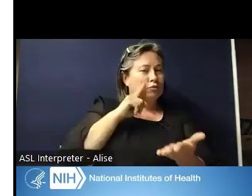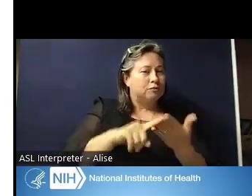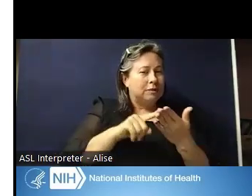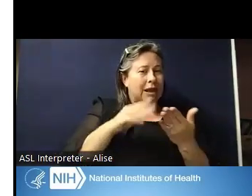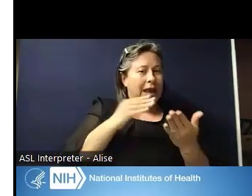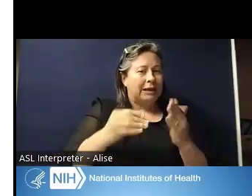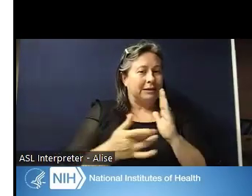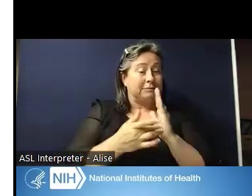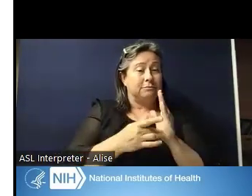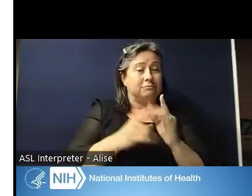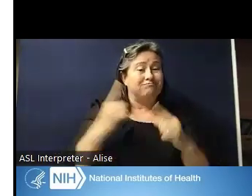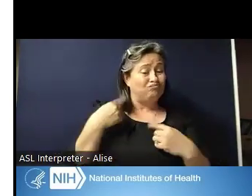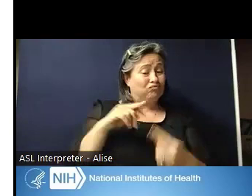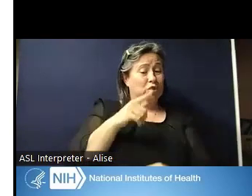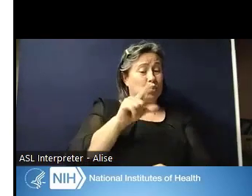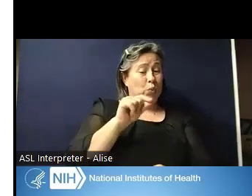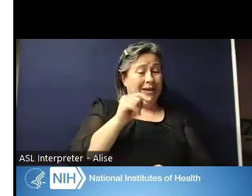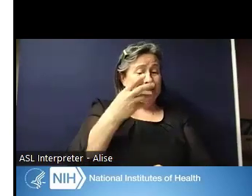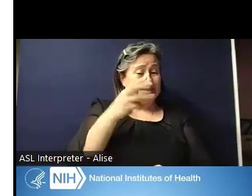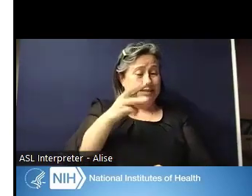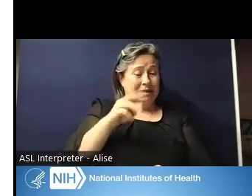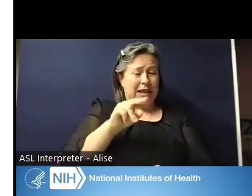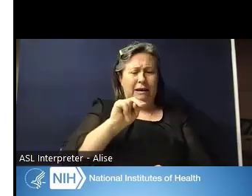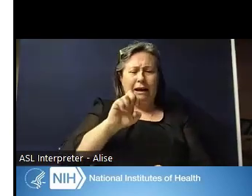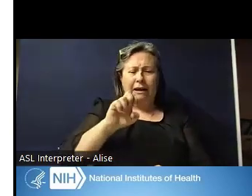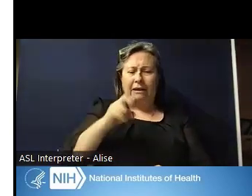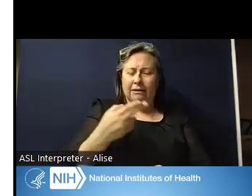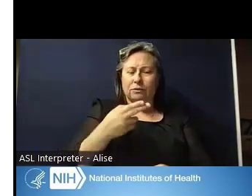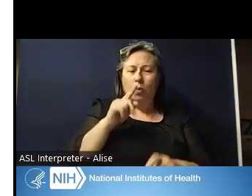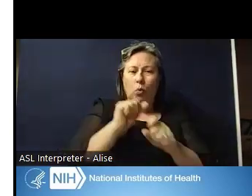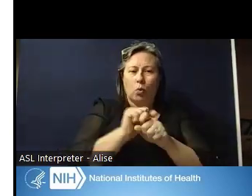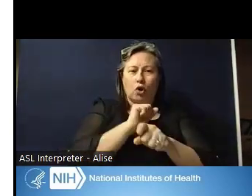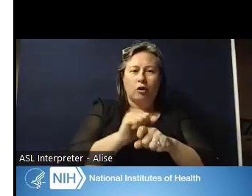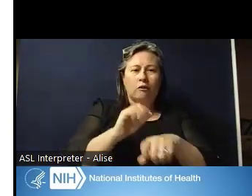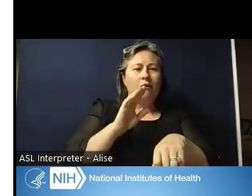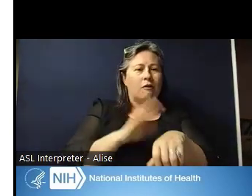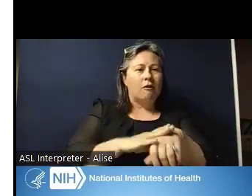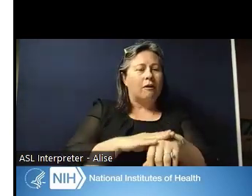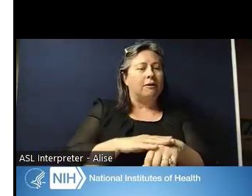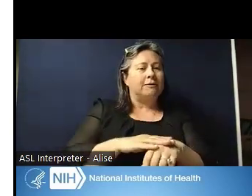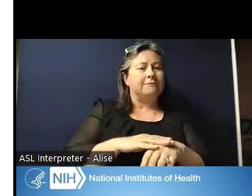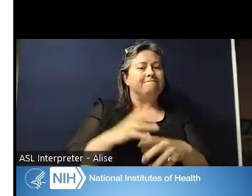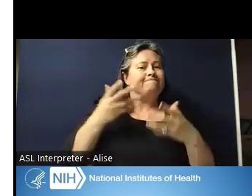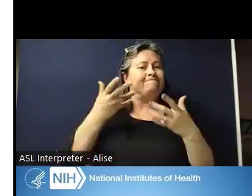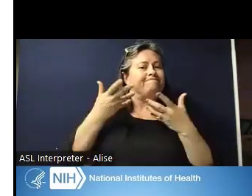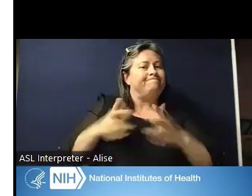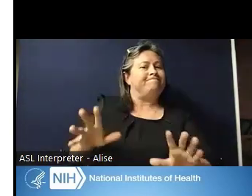Since 2016, NIH has worked on undue foreign interference in NIH-funded research